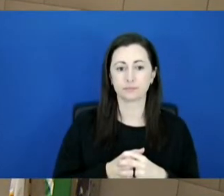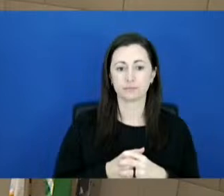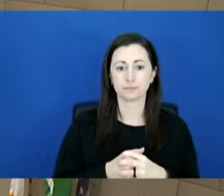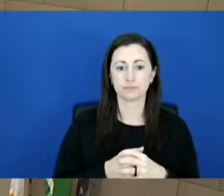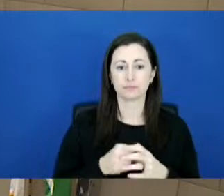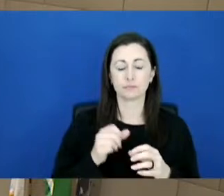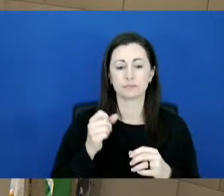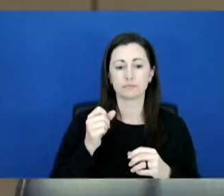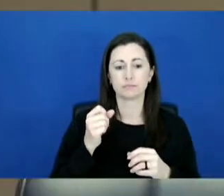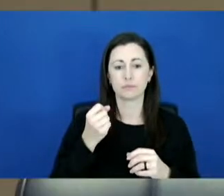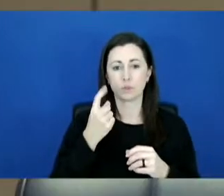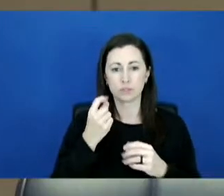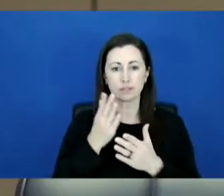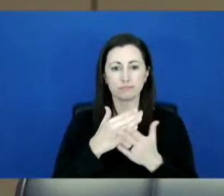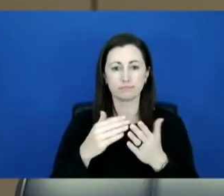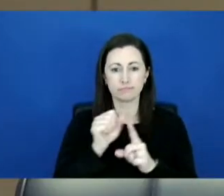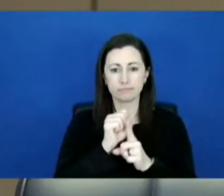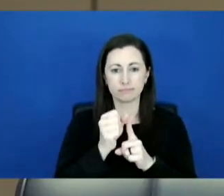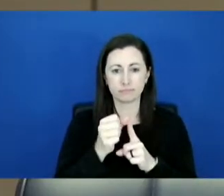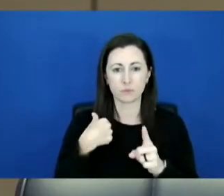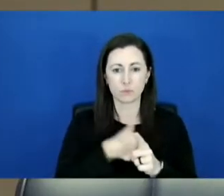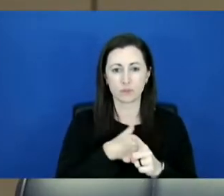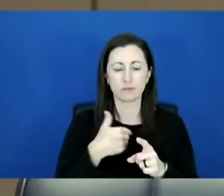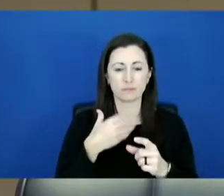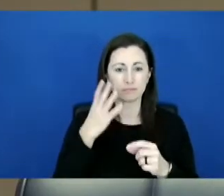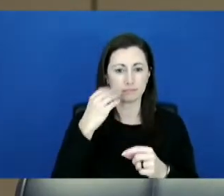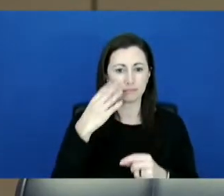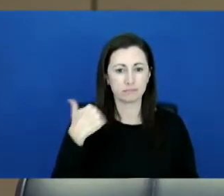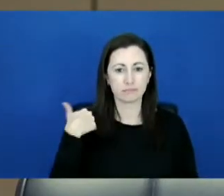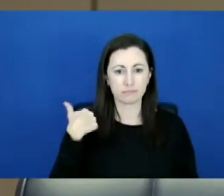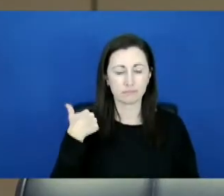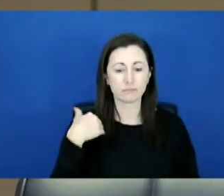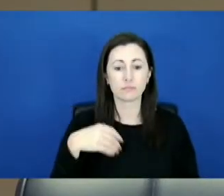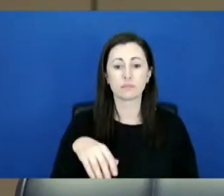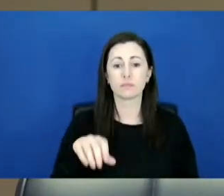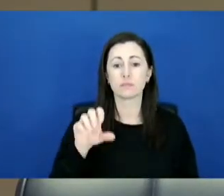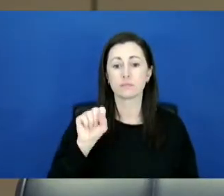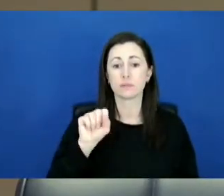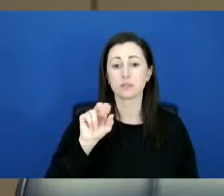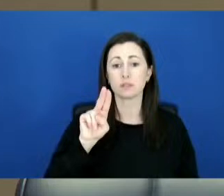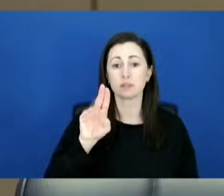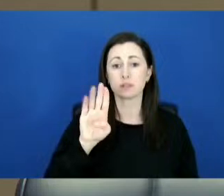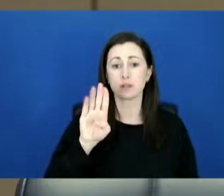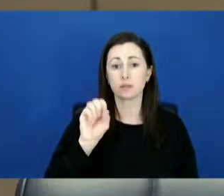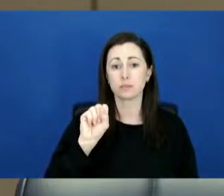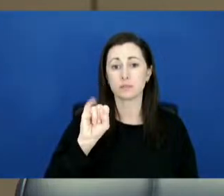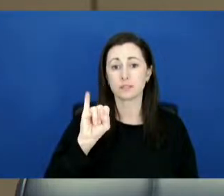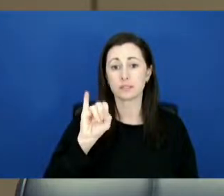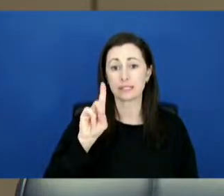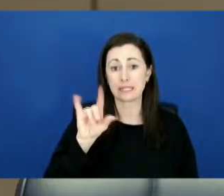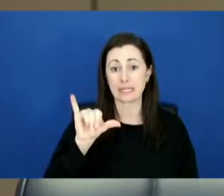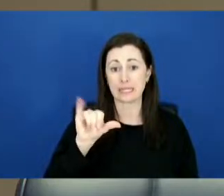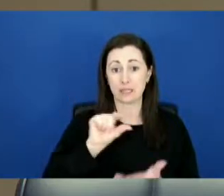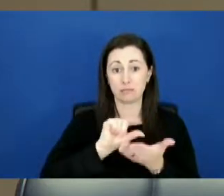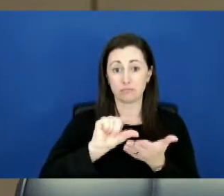AMAZING OPPORTUNITY.